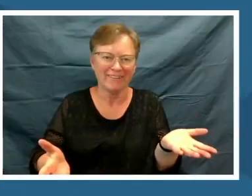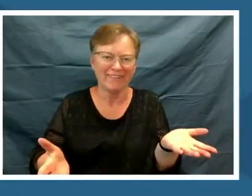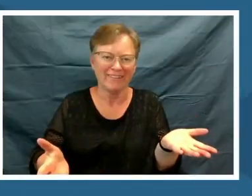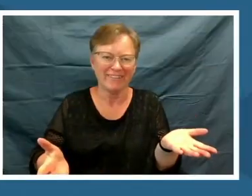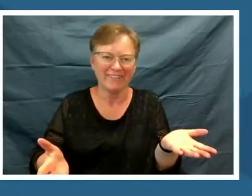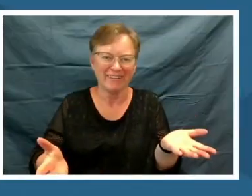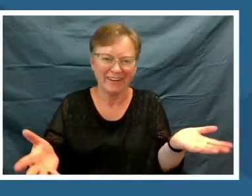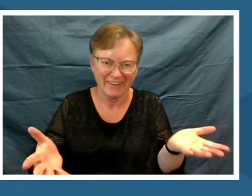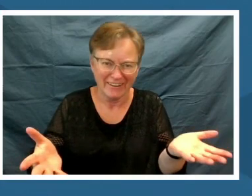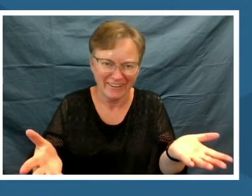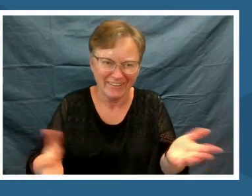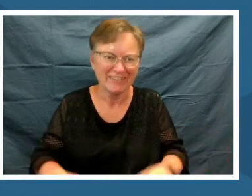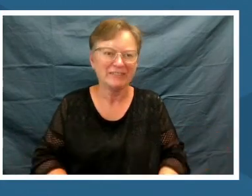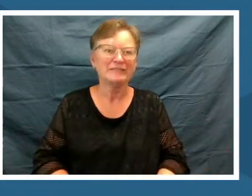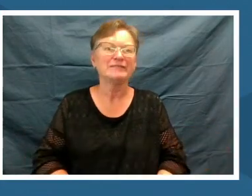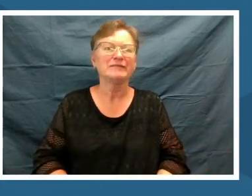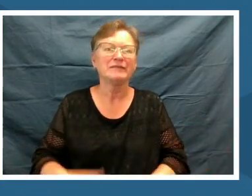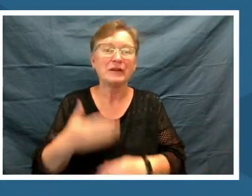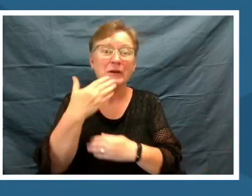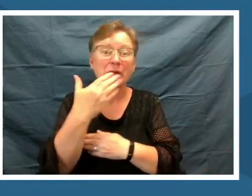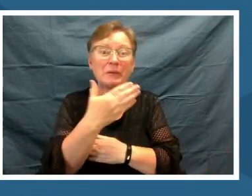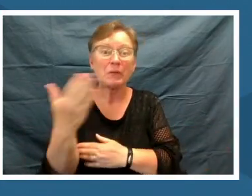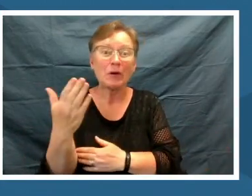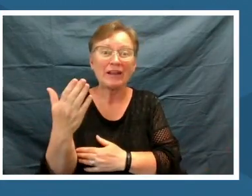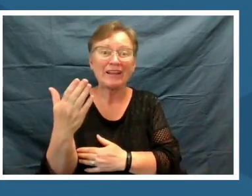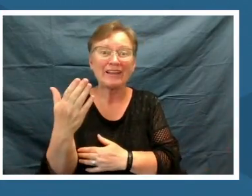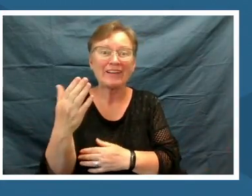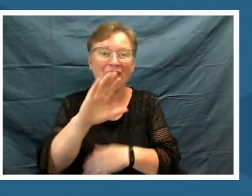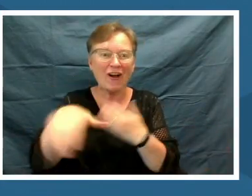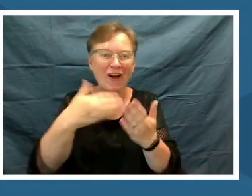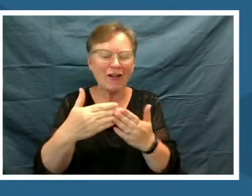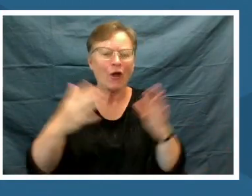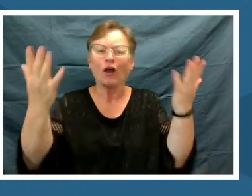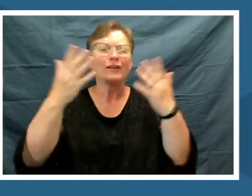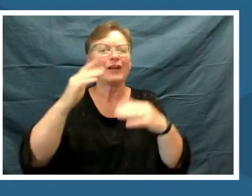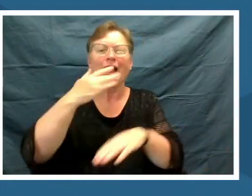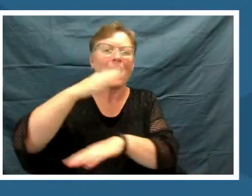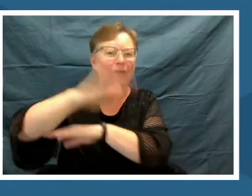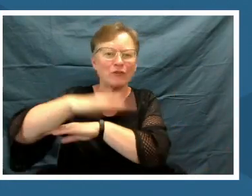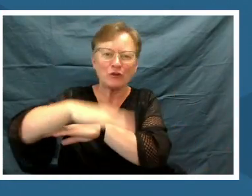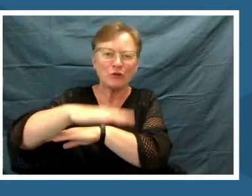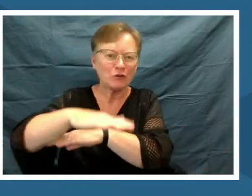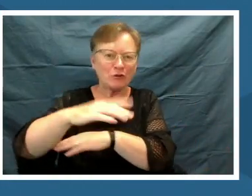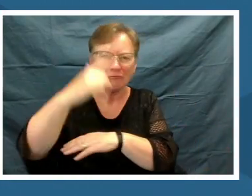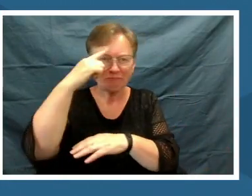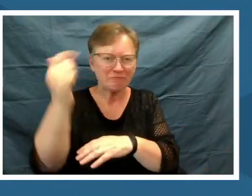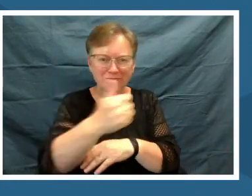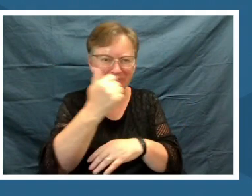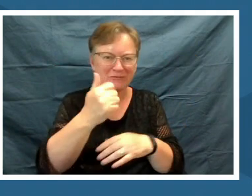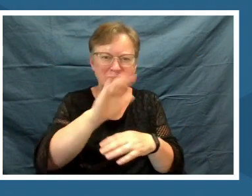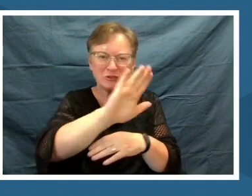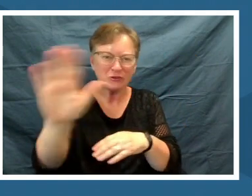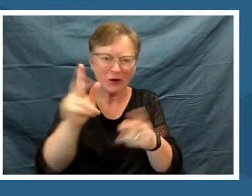good morning everyone uh or good afternoon wherever you might be